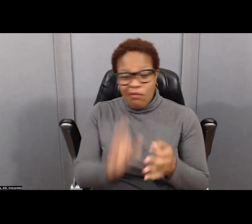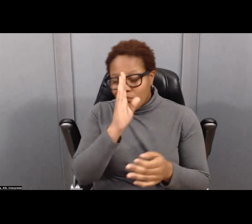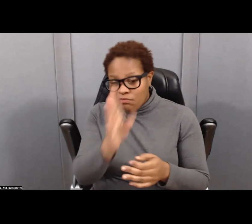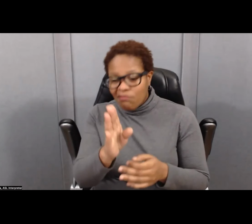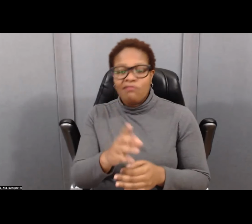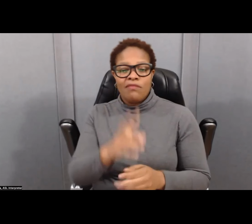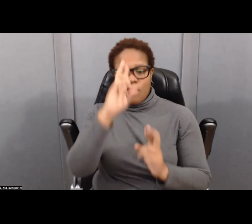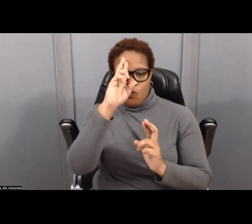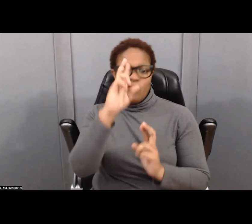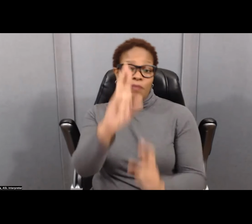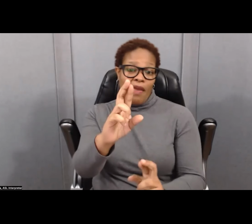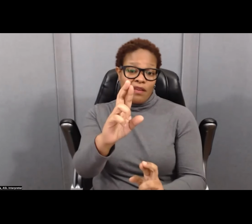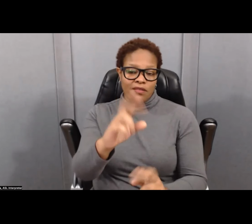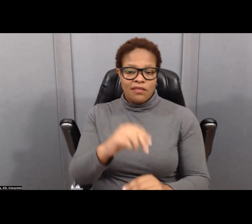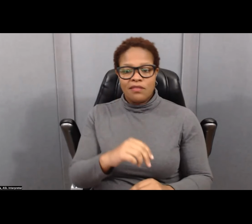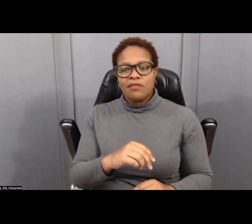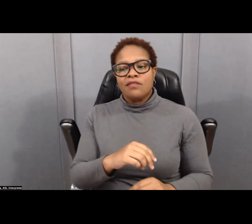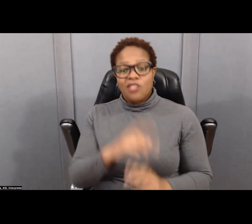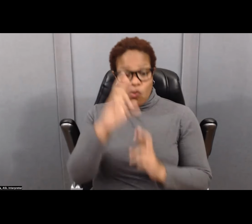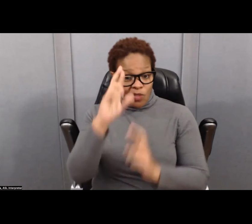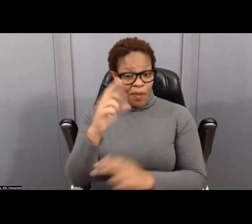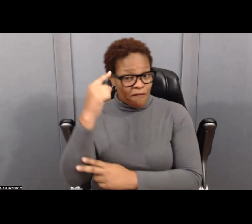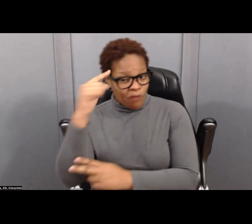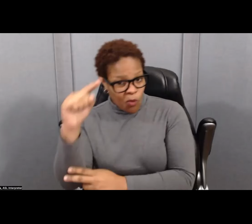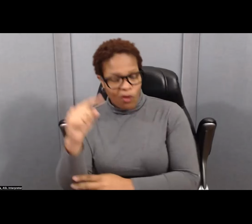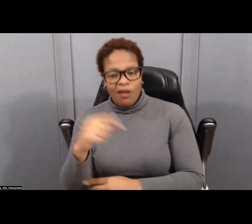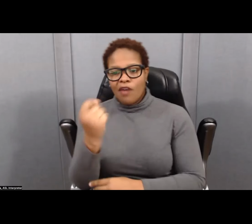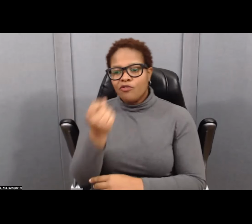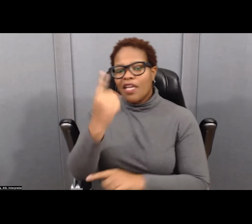respect for, and understanding of different cultures.